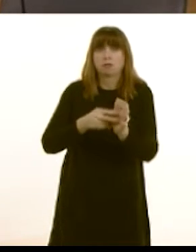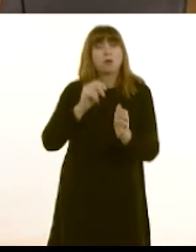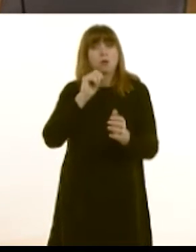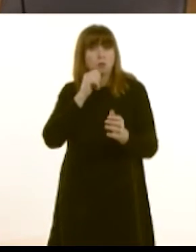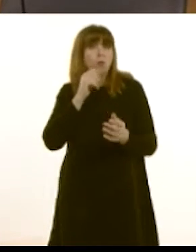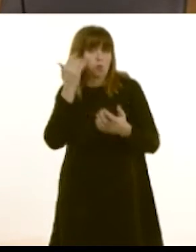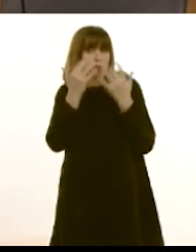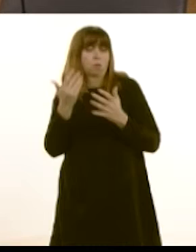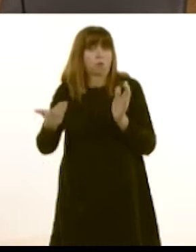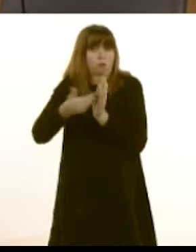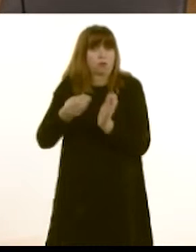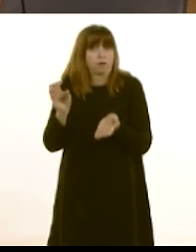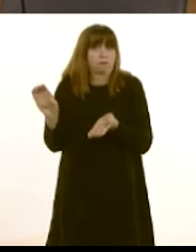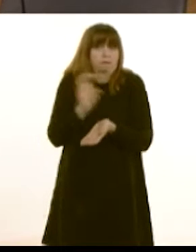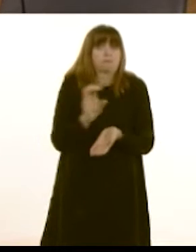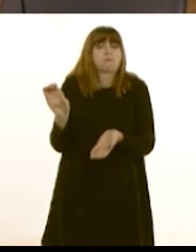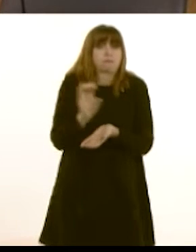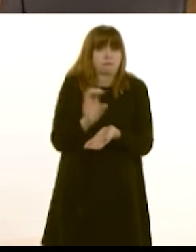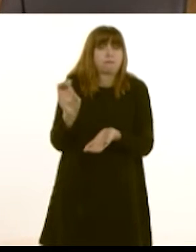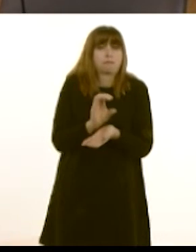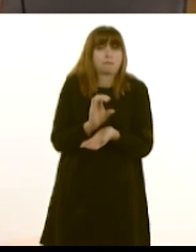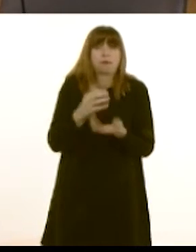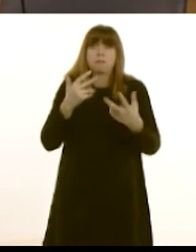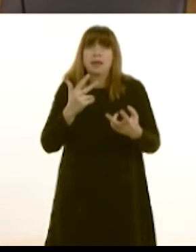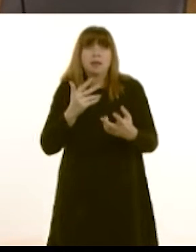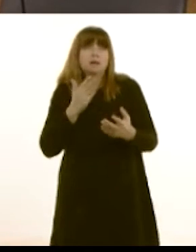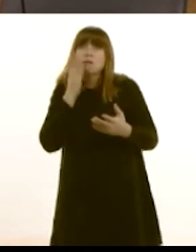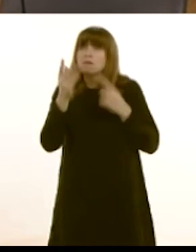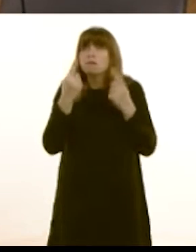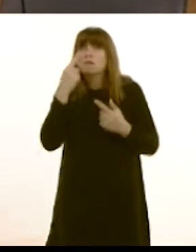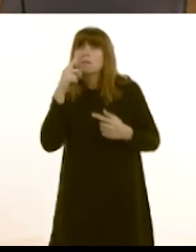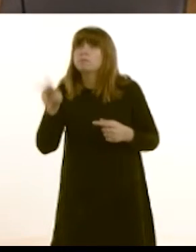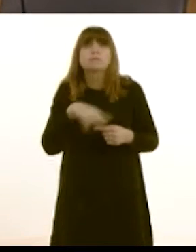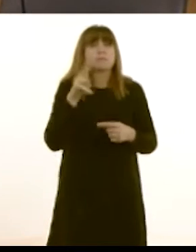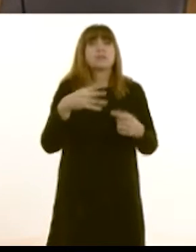I visited people there, and I was happy to see that that scheme can now move forward.